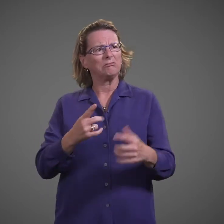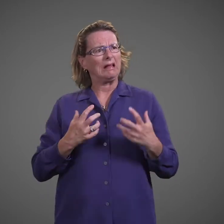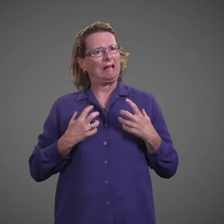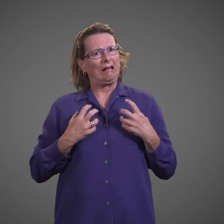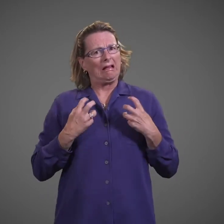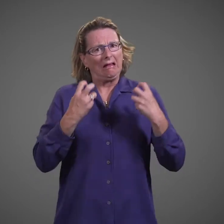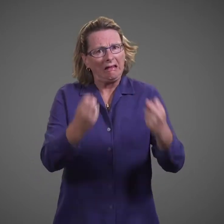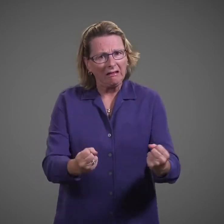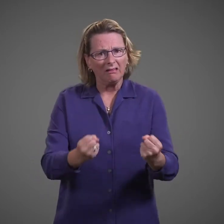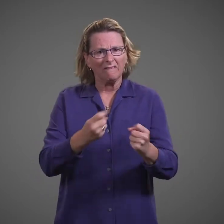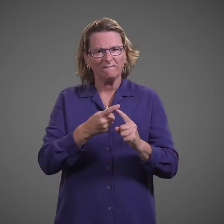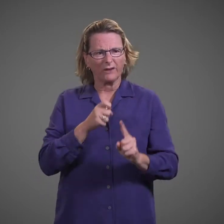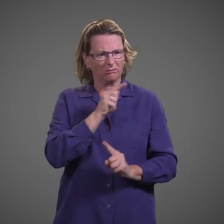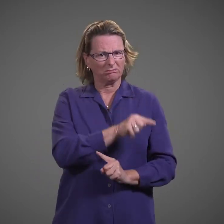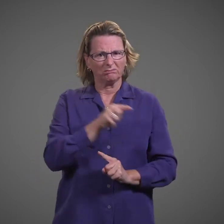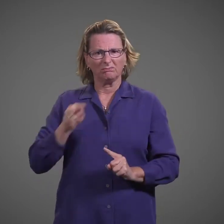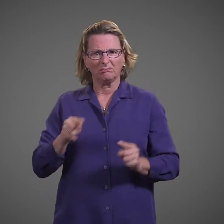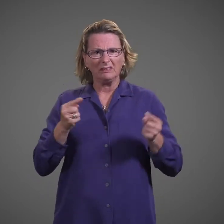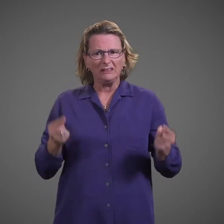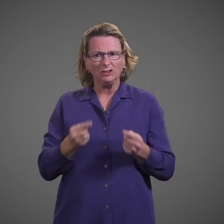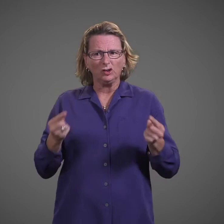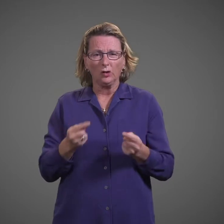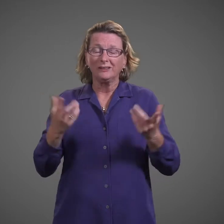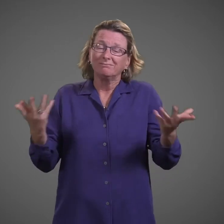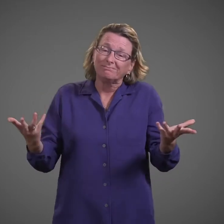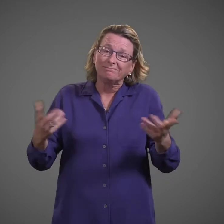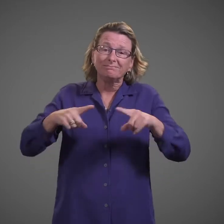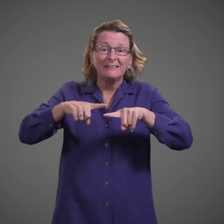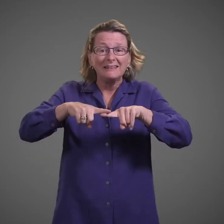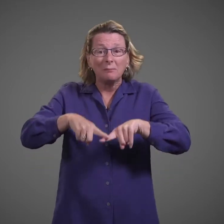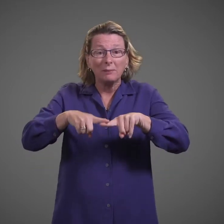Healing and recovery time depends on several factors: